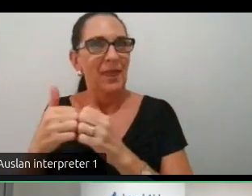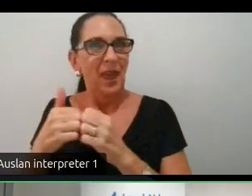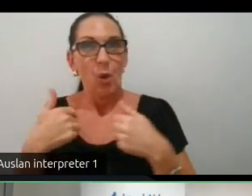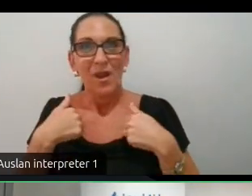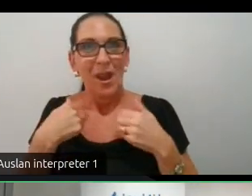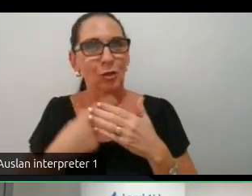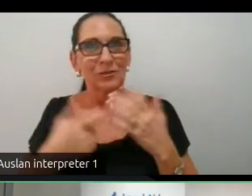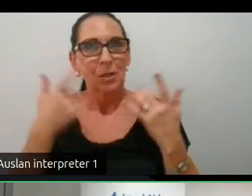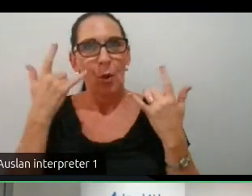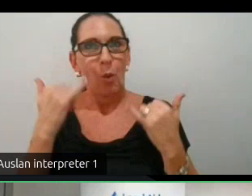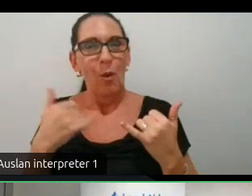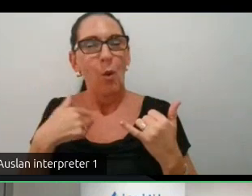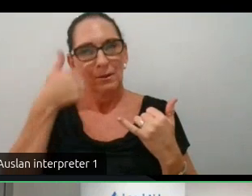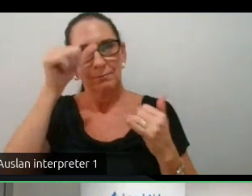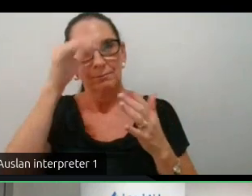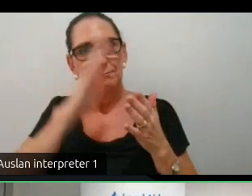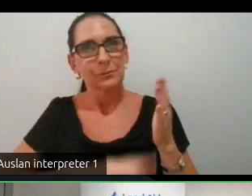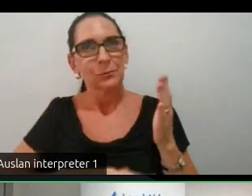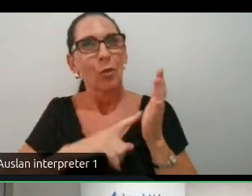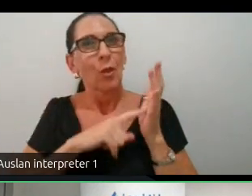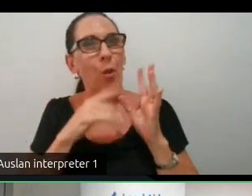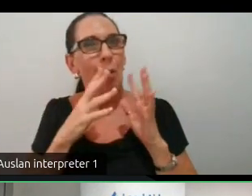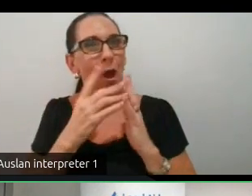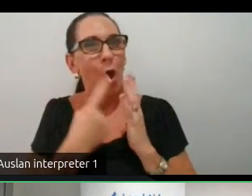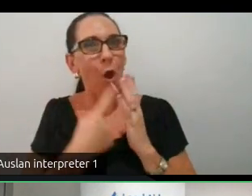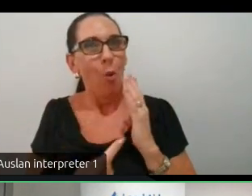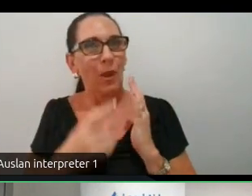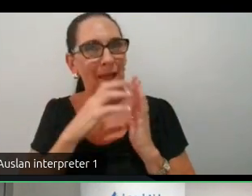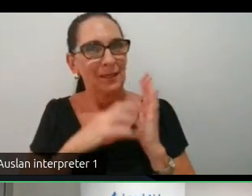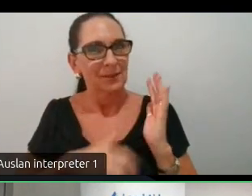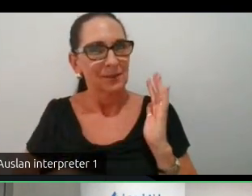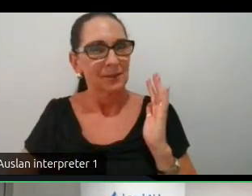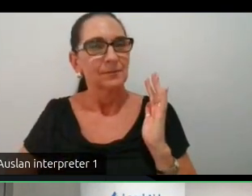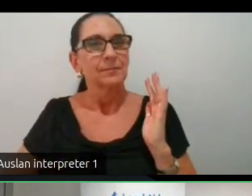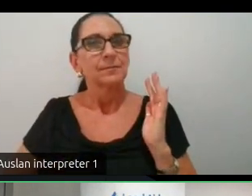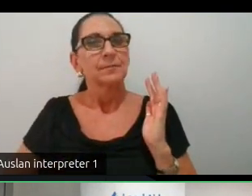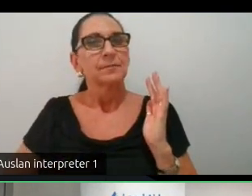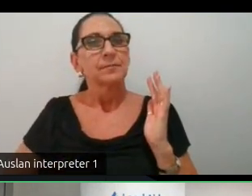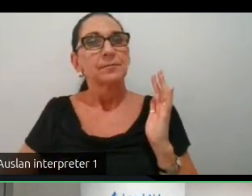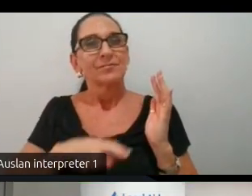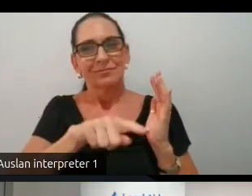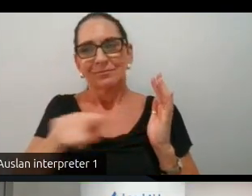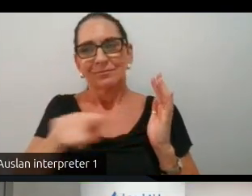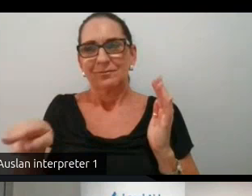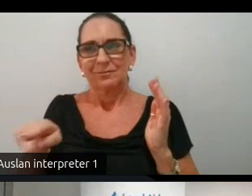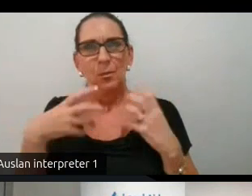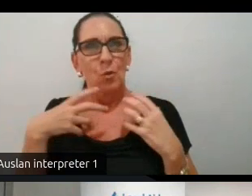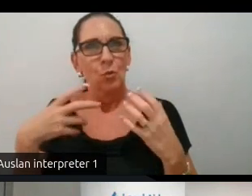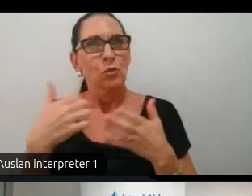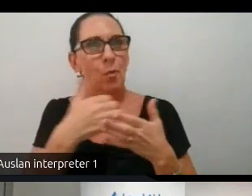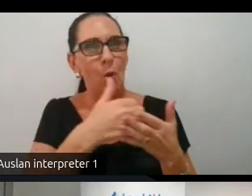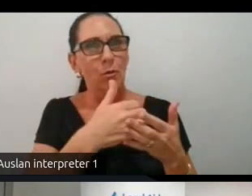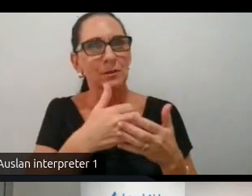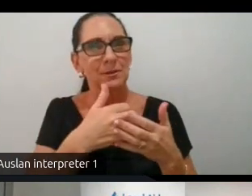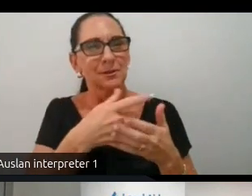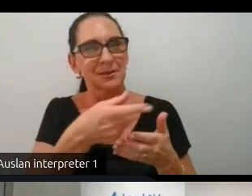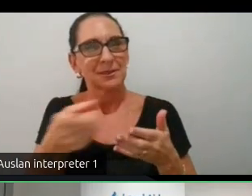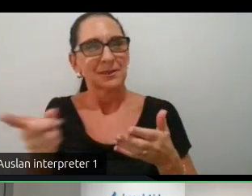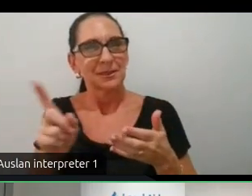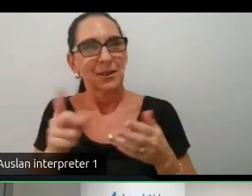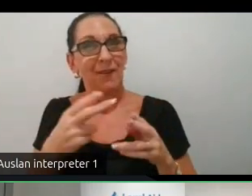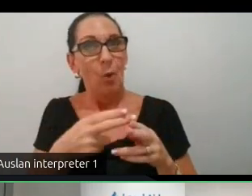We are just lawyers. We just know the law stuff. the um support and the um much better position our